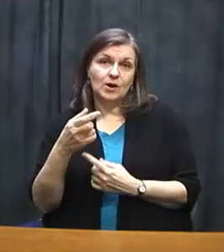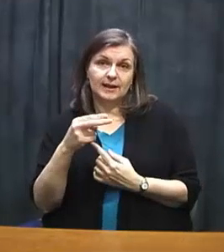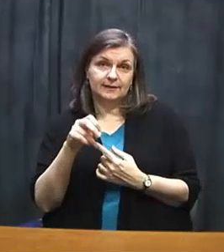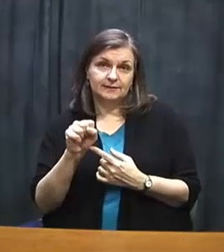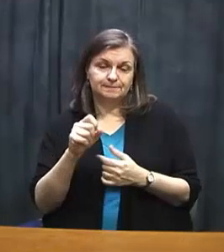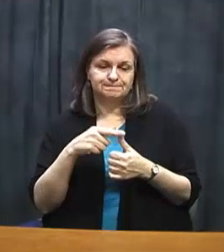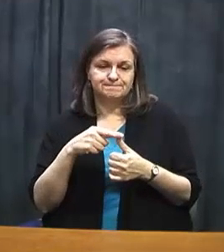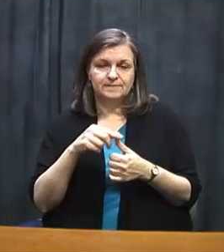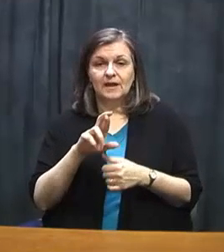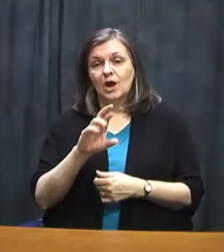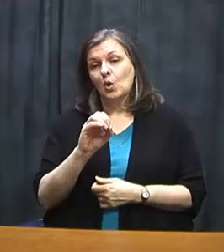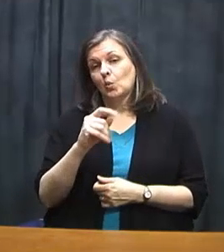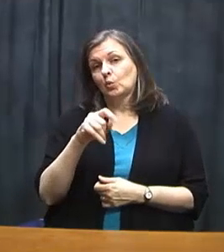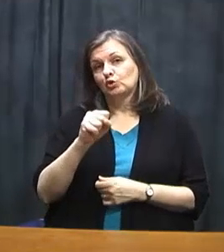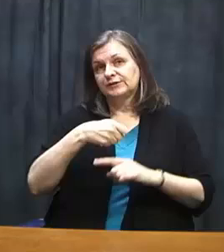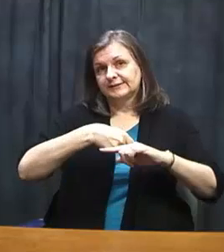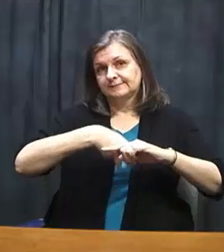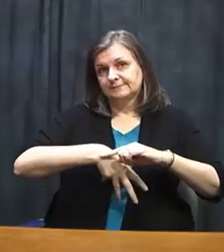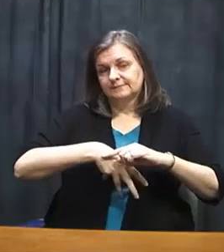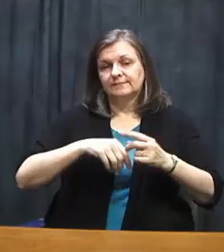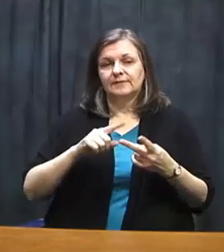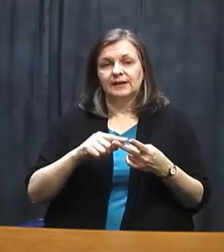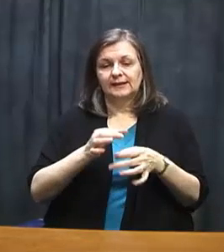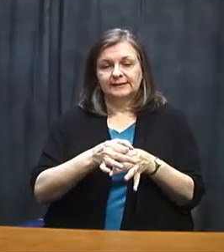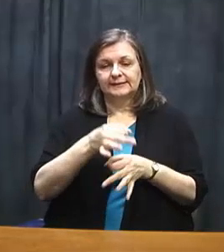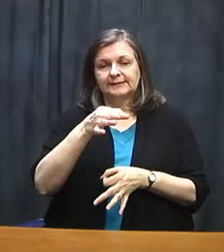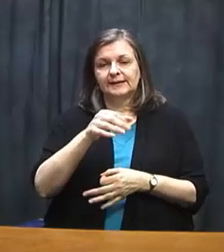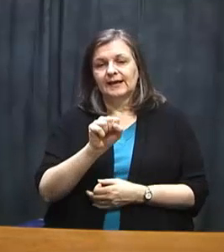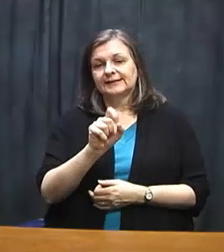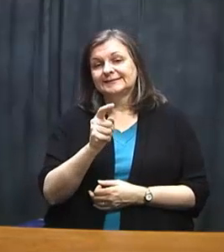roots, stems and leaves